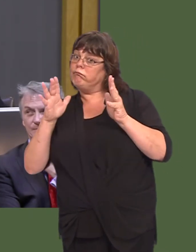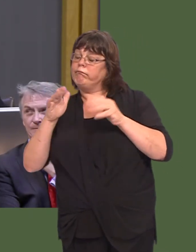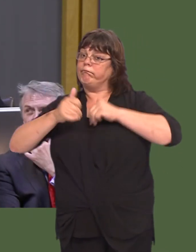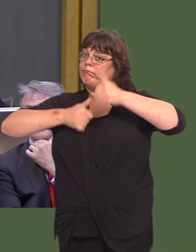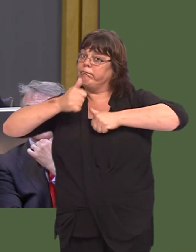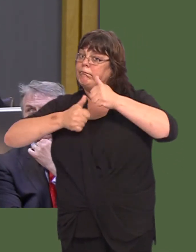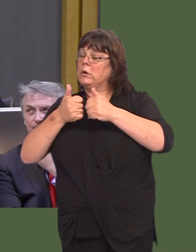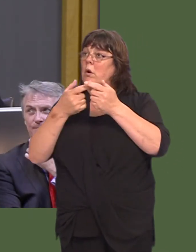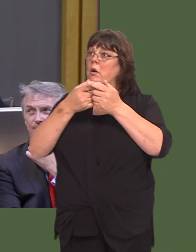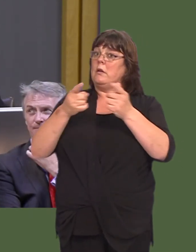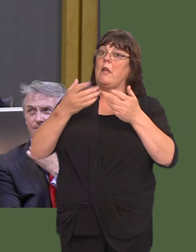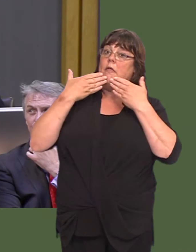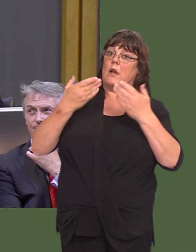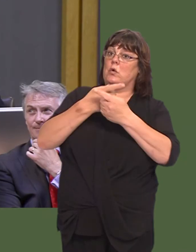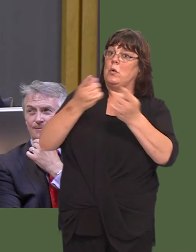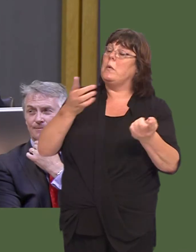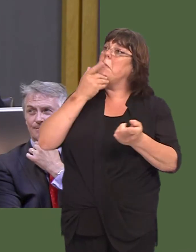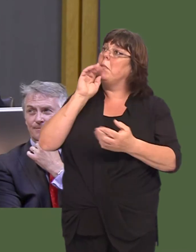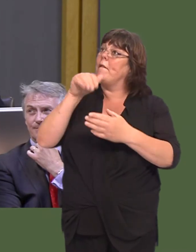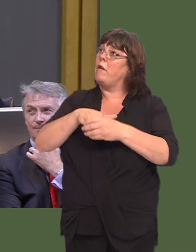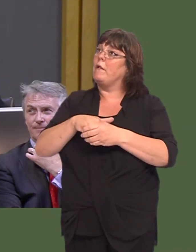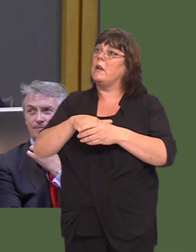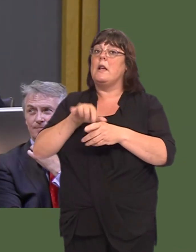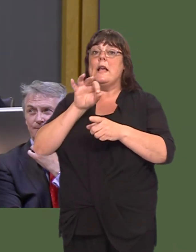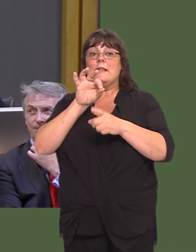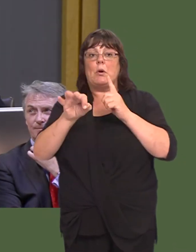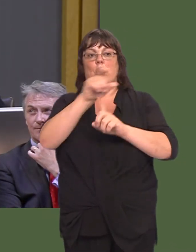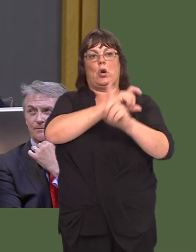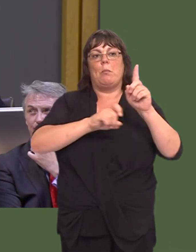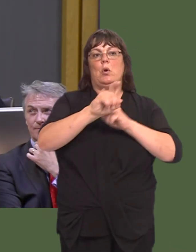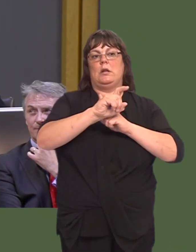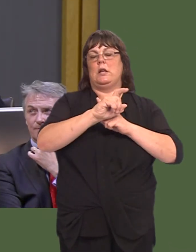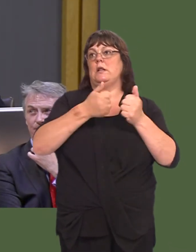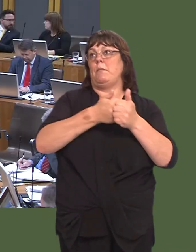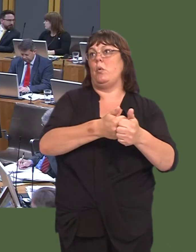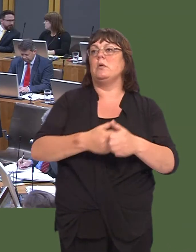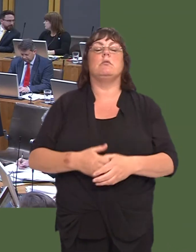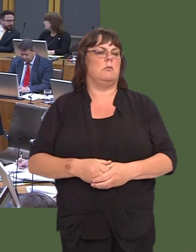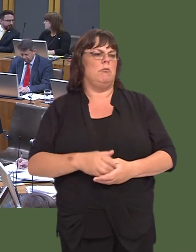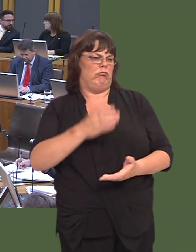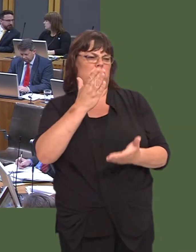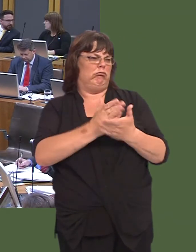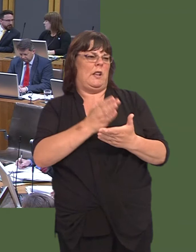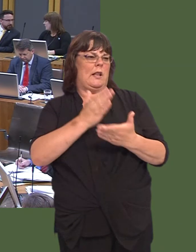those people involved in making that a reality, and particularly the grass-roots support. Carwyn Jones: Absolutely.